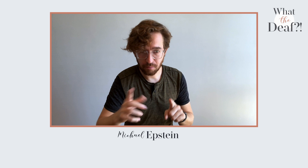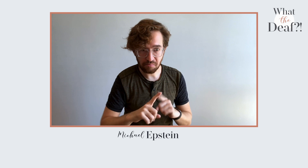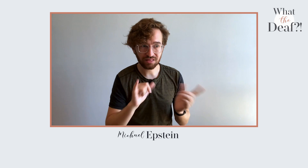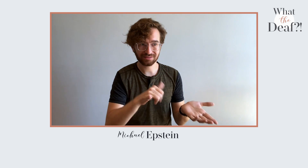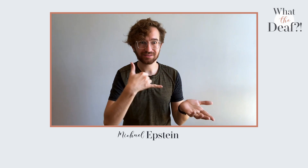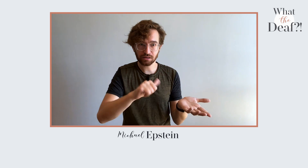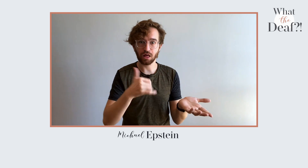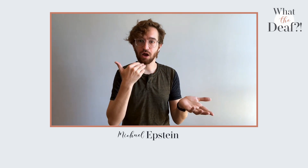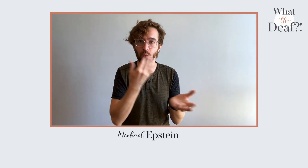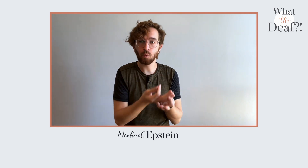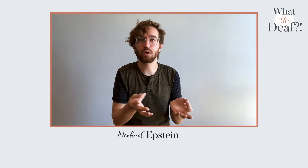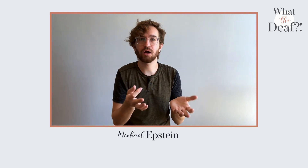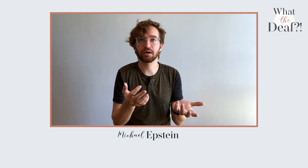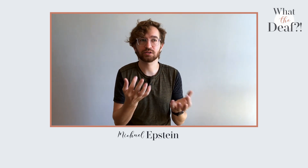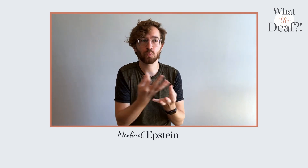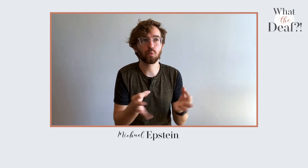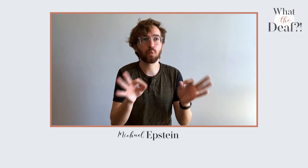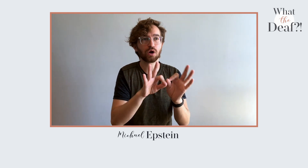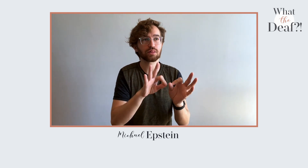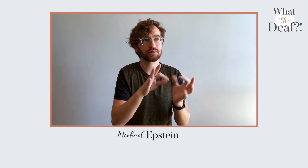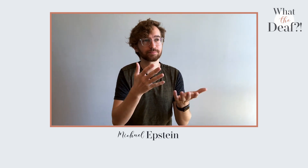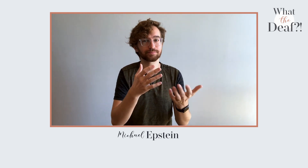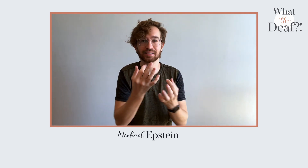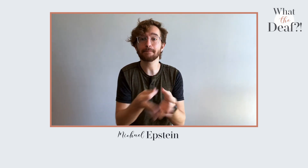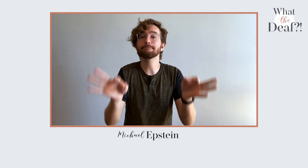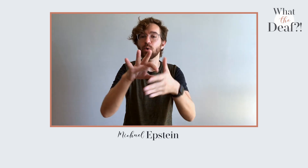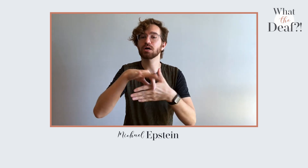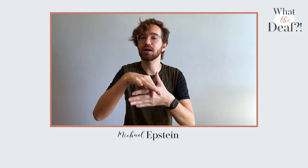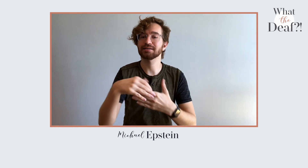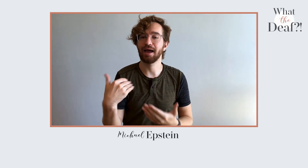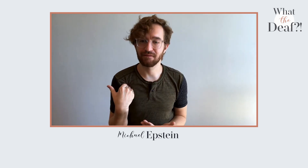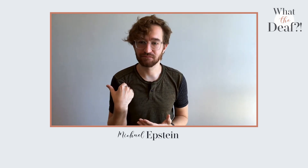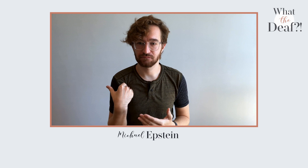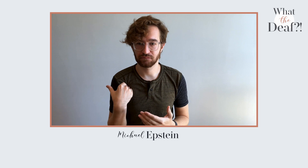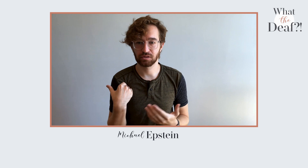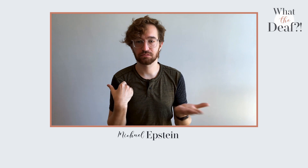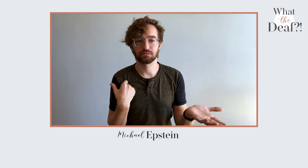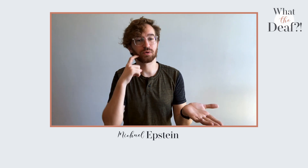but there's important content being portrayed and we need to acknowledge the good